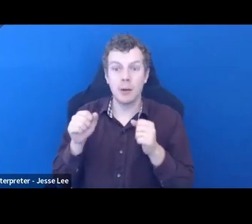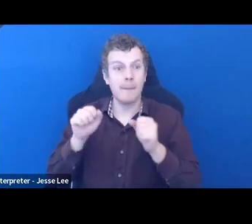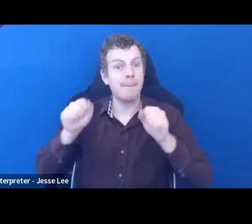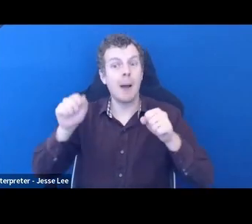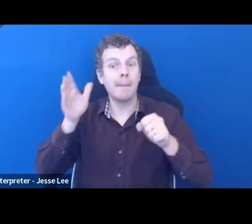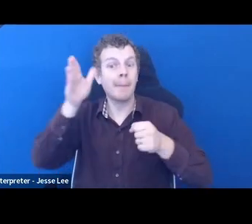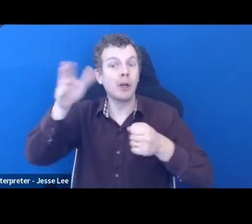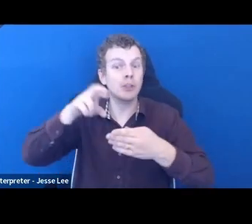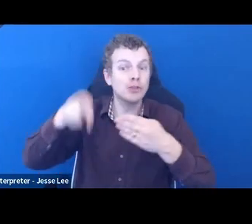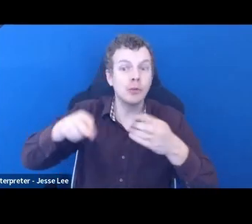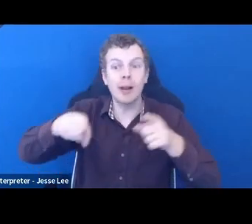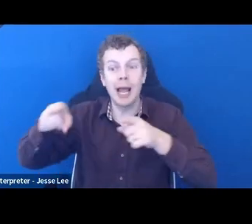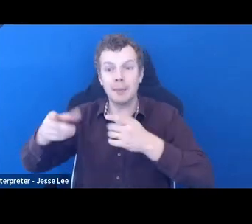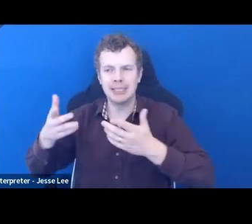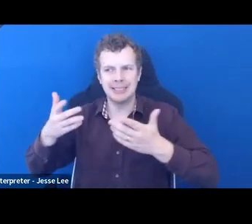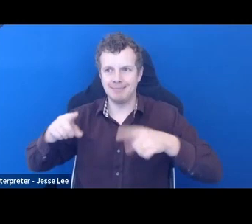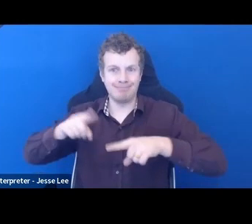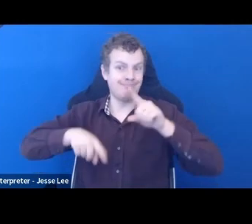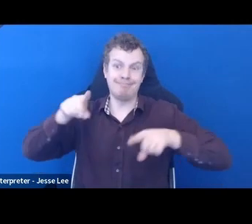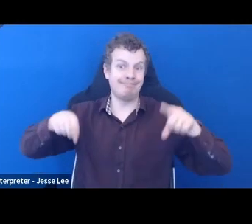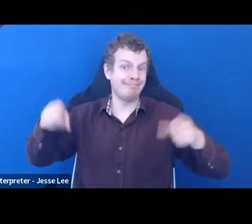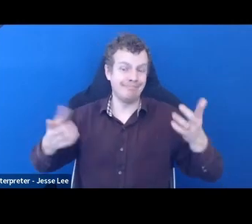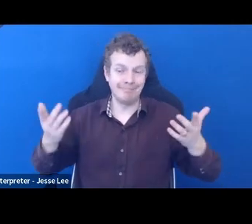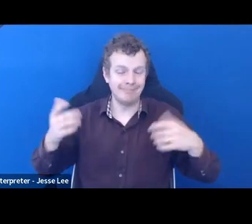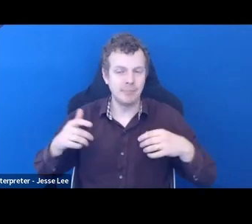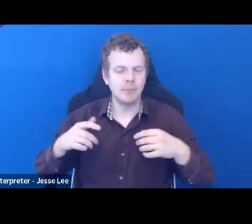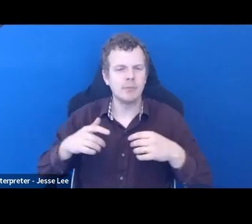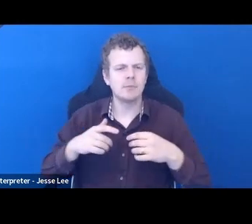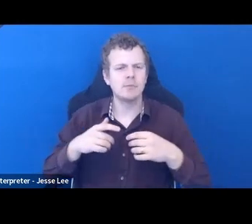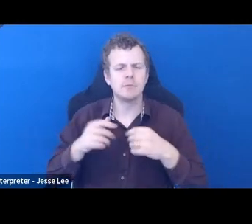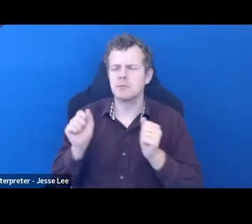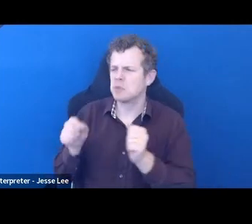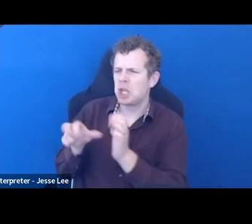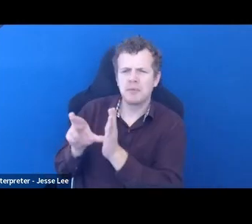I think starting with reviewing the guidelines